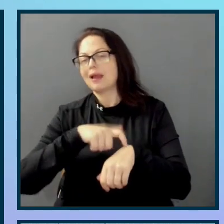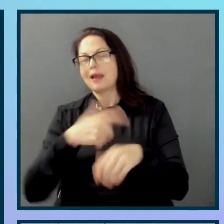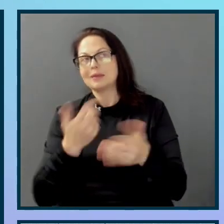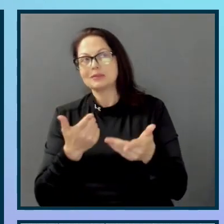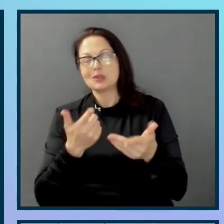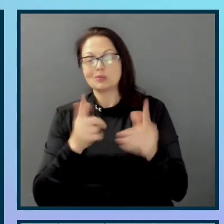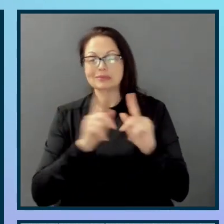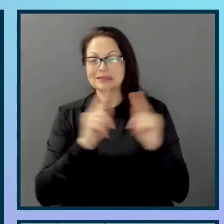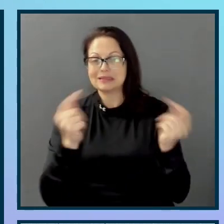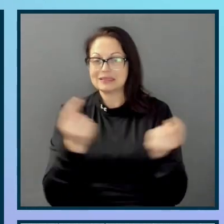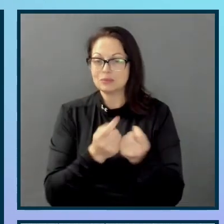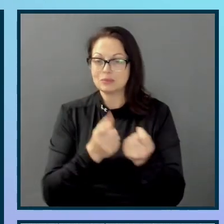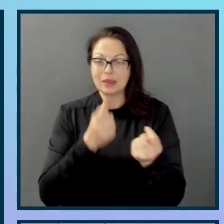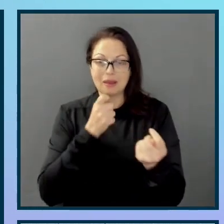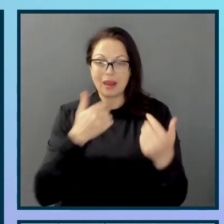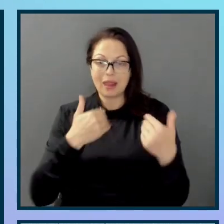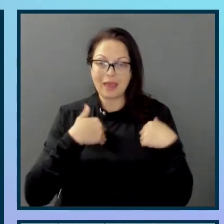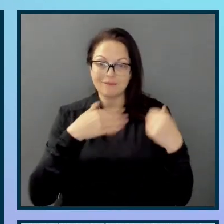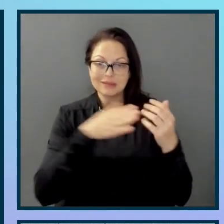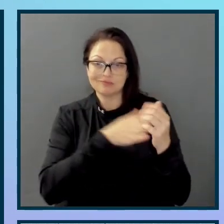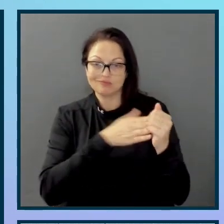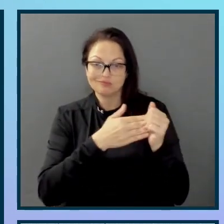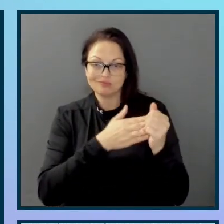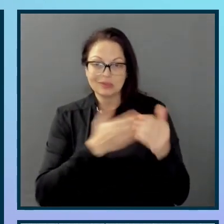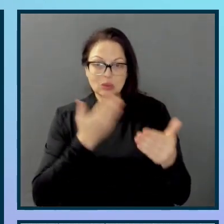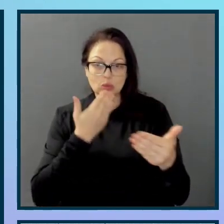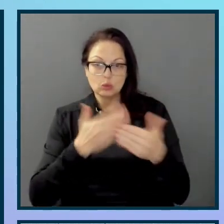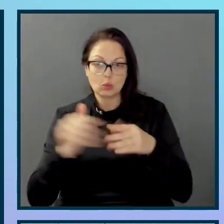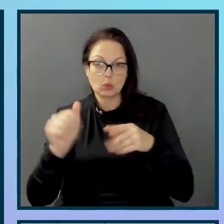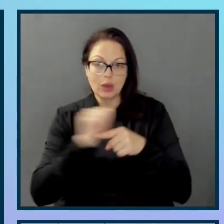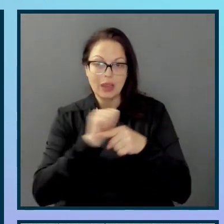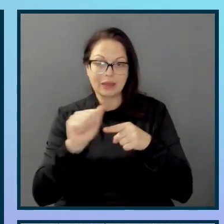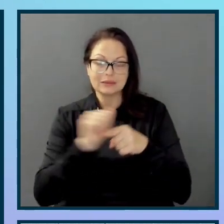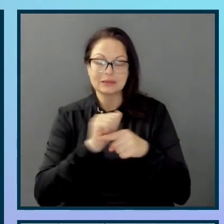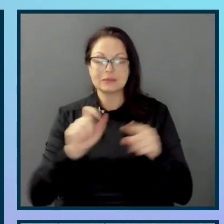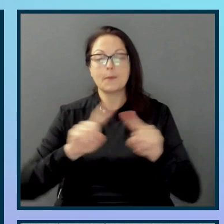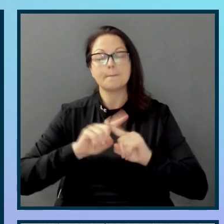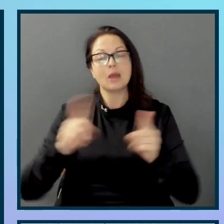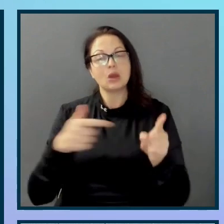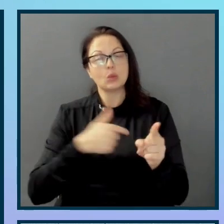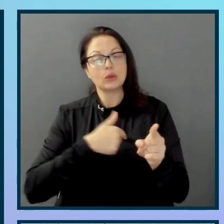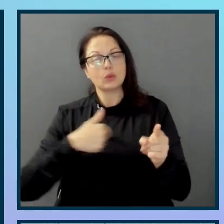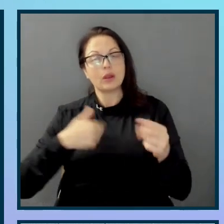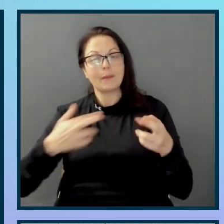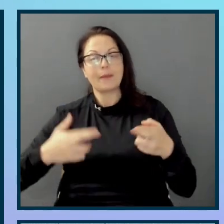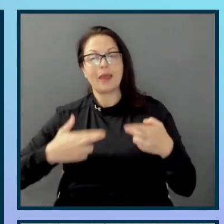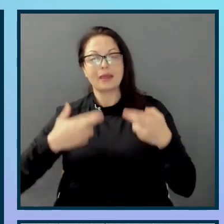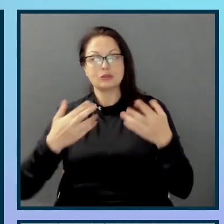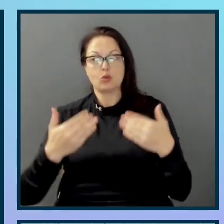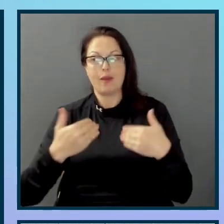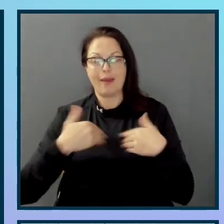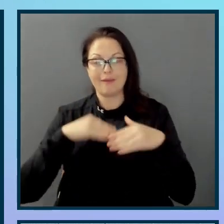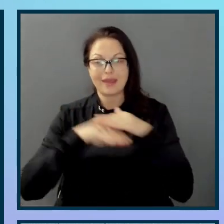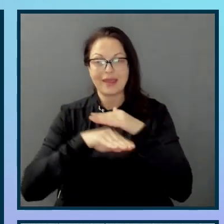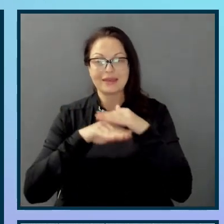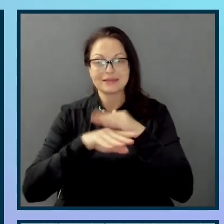We recommend a similar approach with accessibility coaches. The accessibility coach is embedded on the team